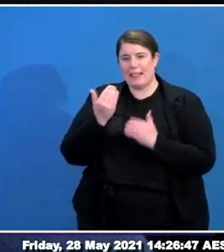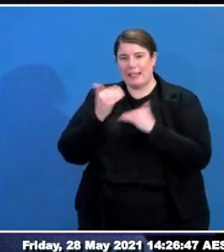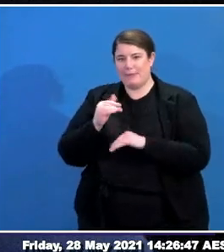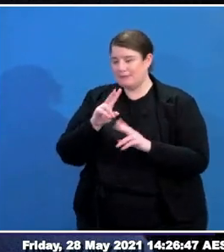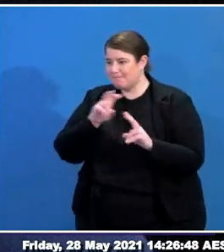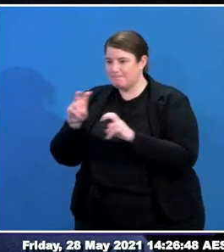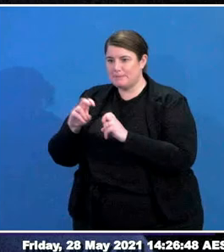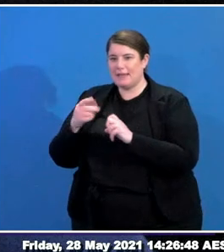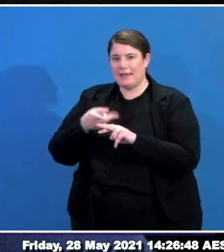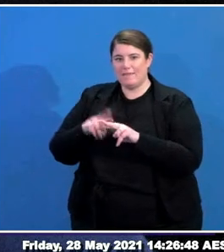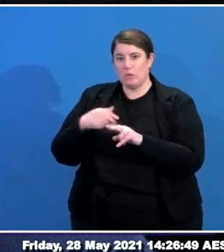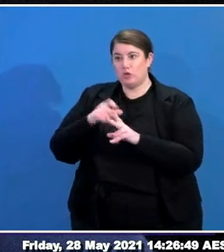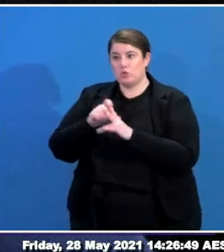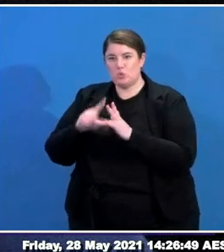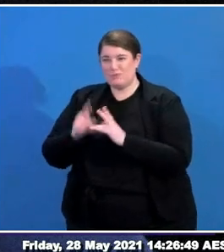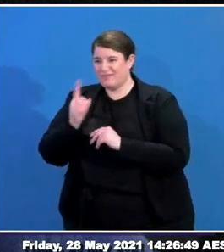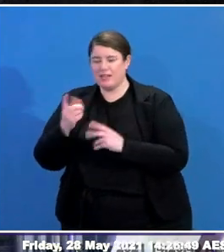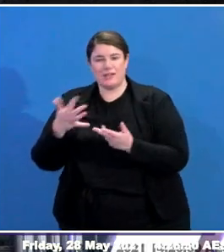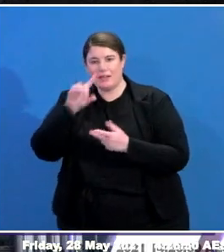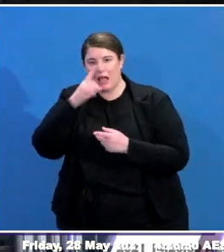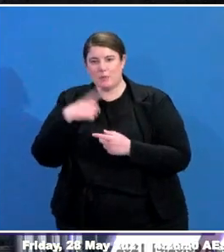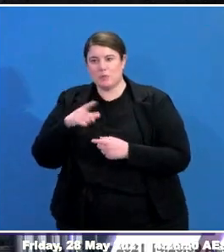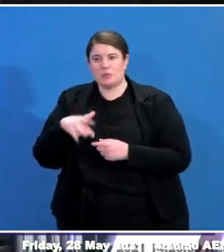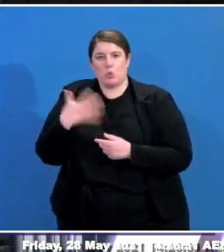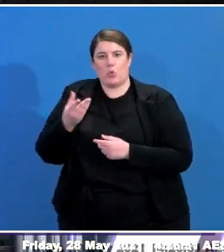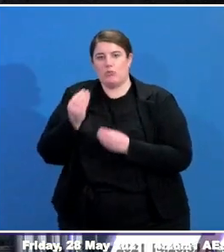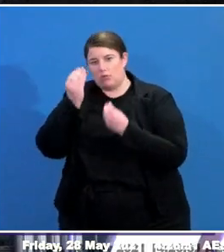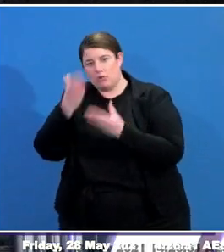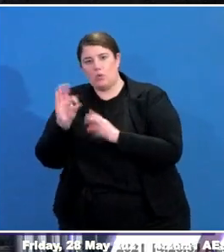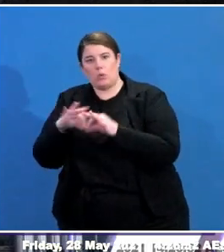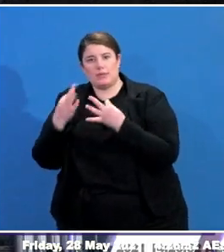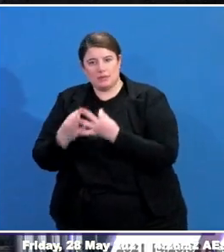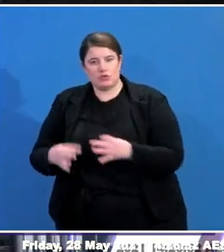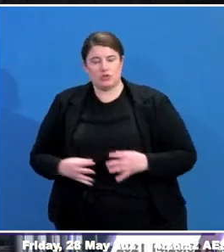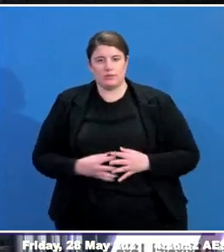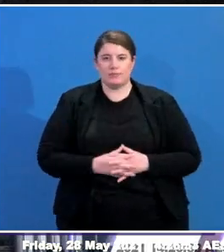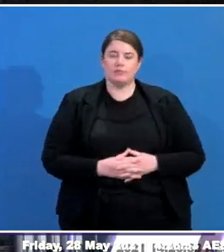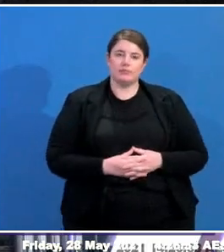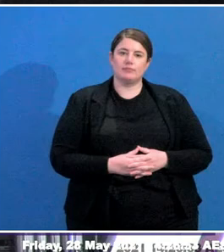we might take in respect of a complaint. Do you often hear from participants concerns about